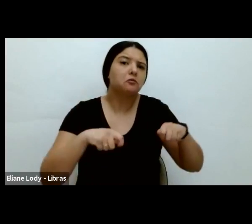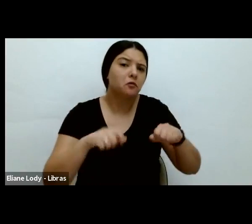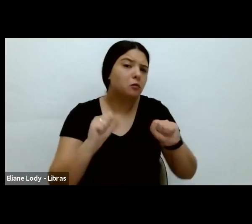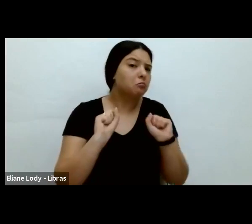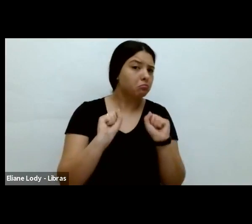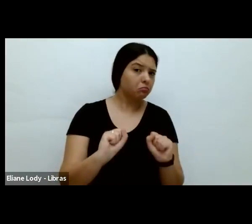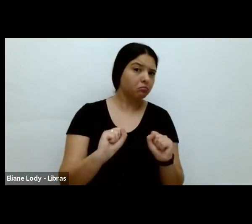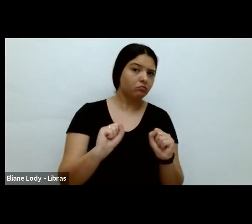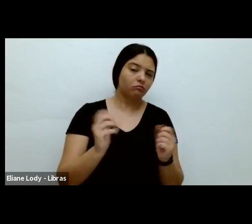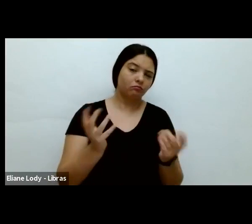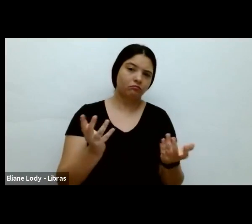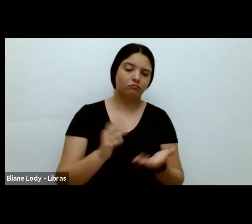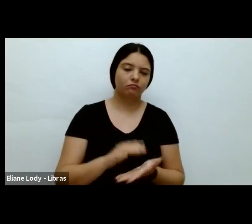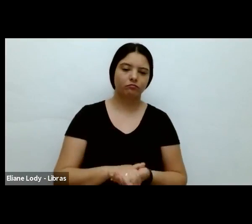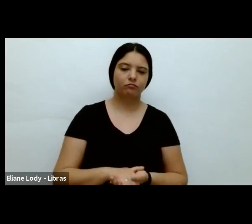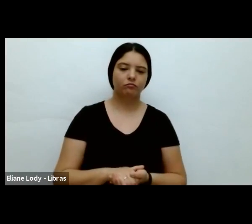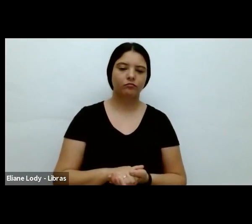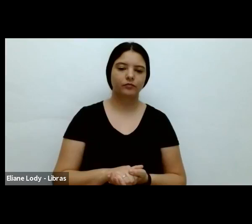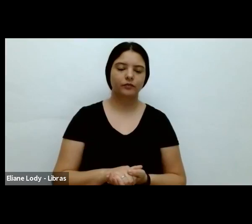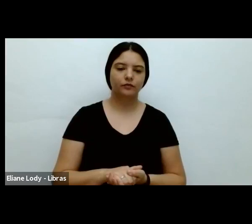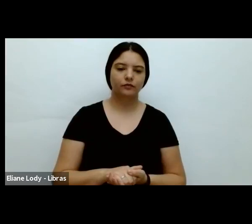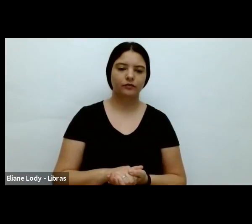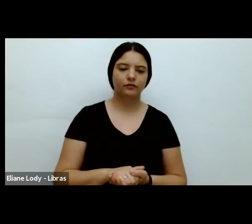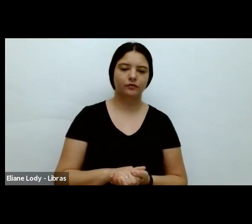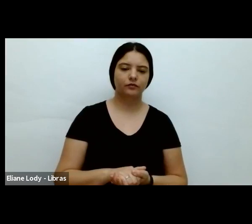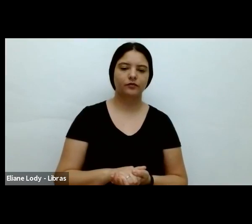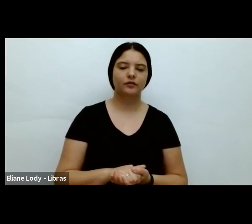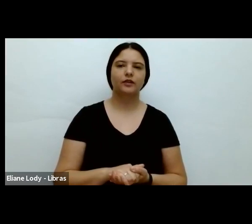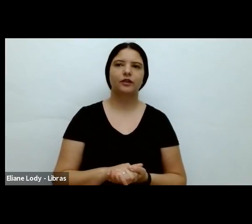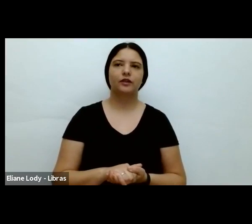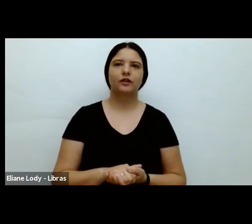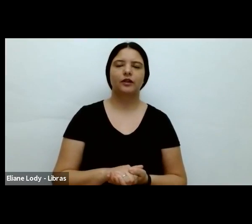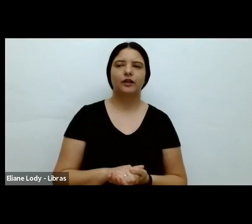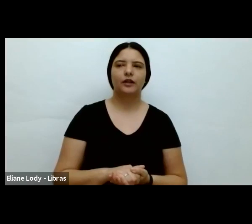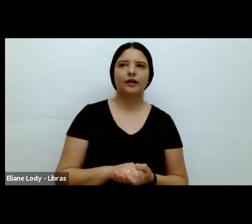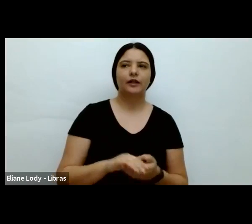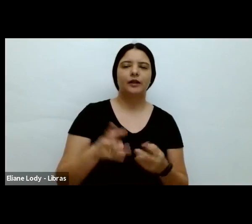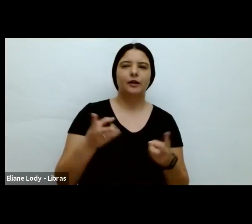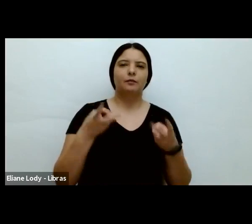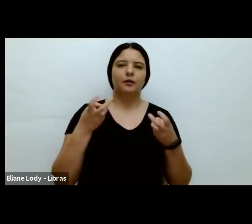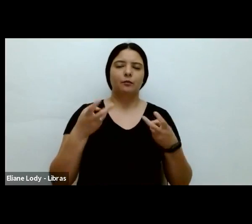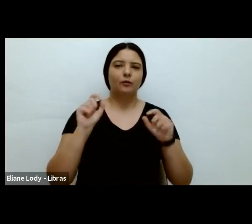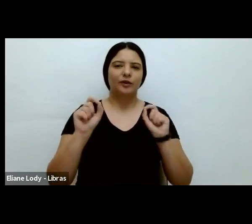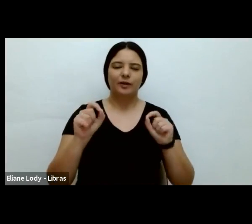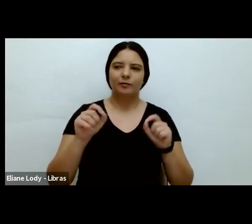received received as an assistant received as a necessity. But eep dish ision is take